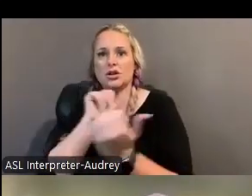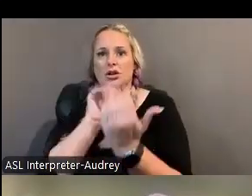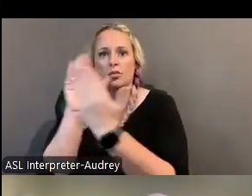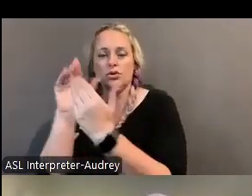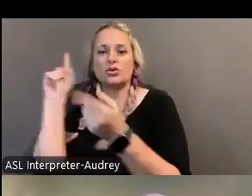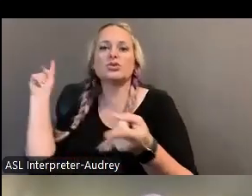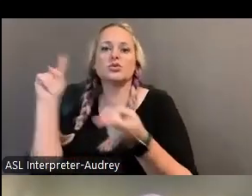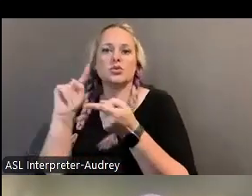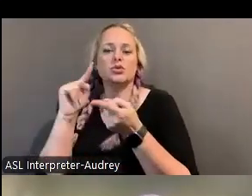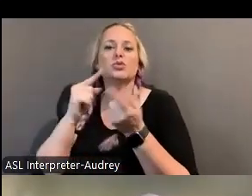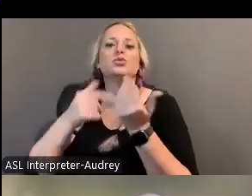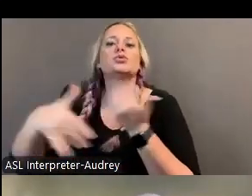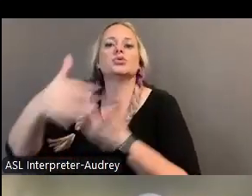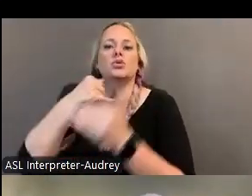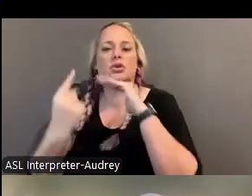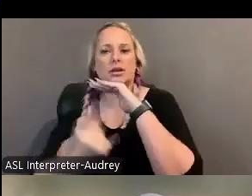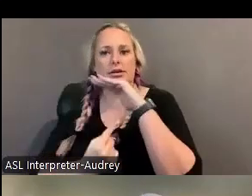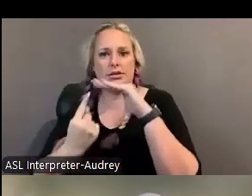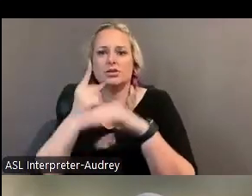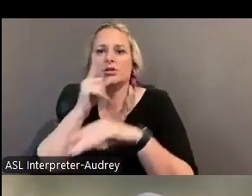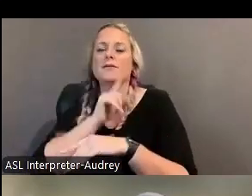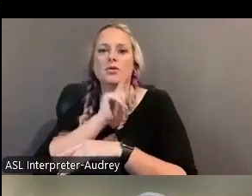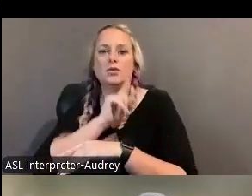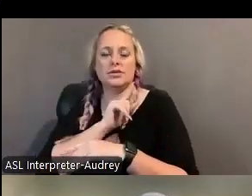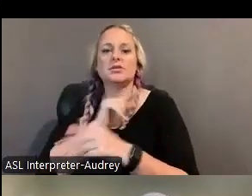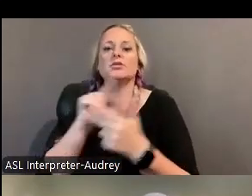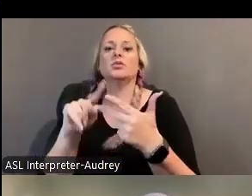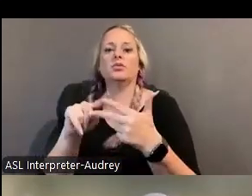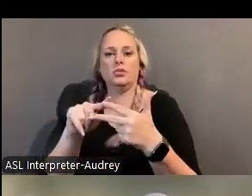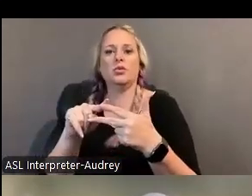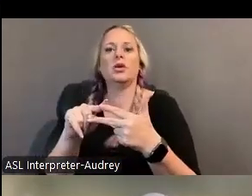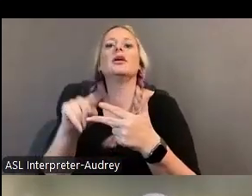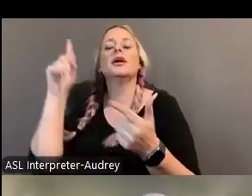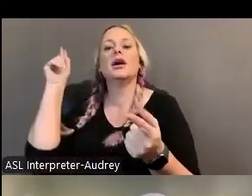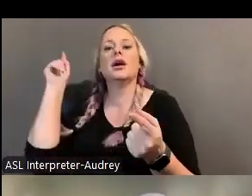our second objective, we assessed and synthesized evidence on equity considerations for these three